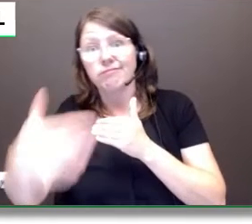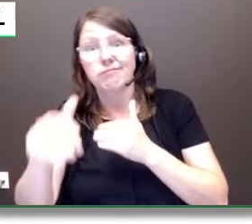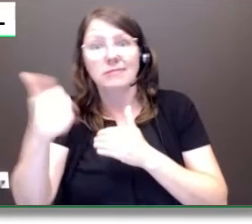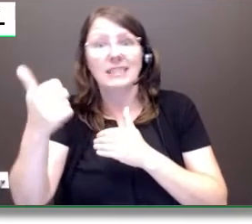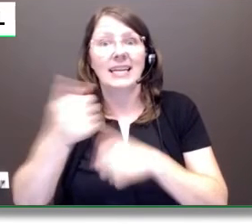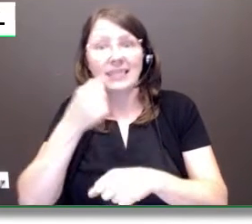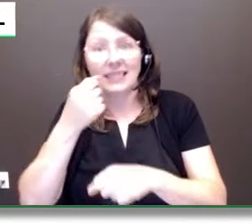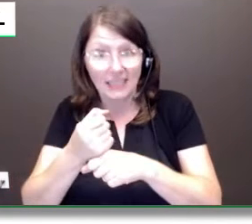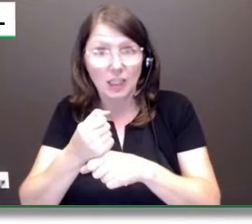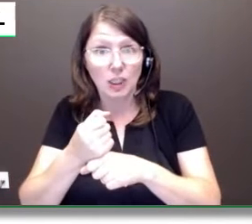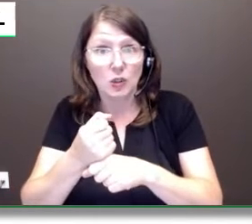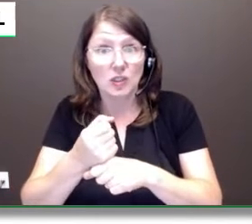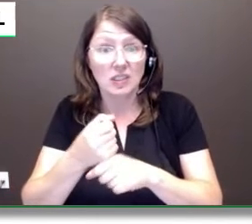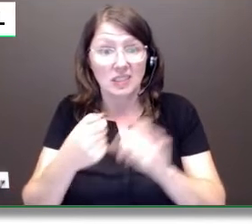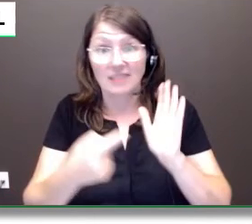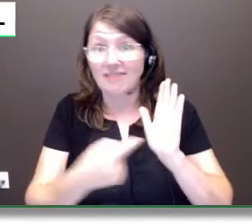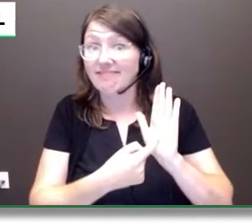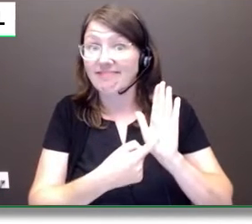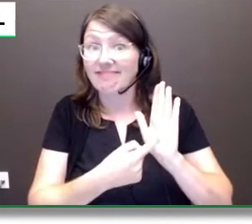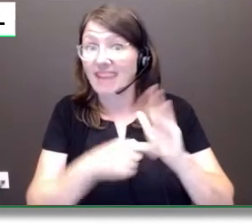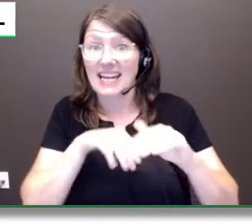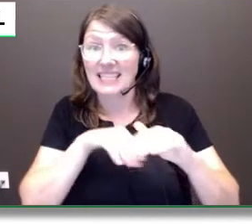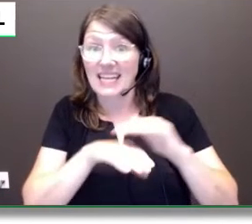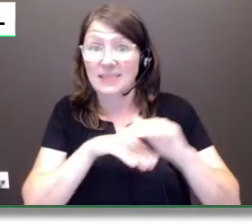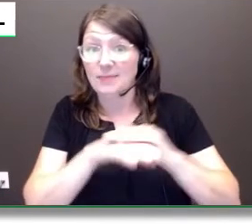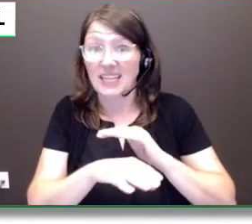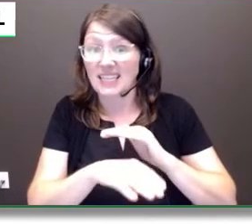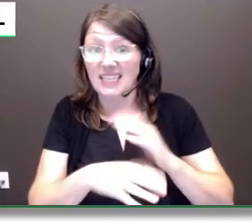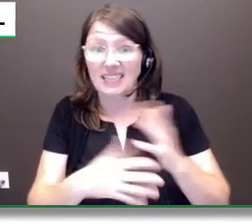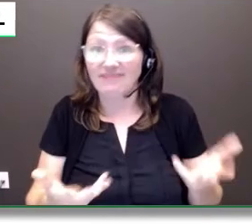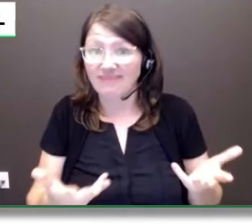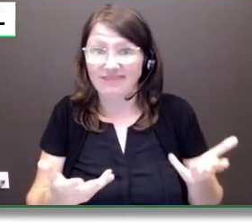a hurdle is trying to figure out how to stick ourselves in there.